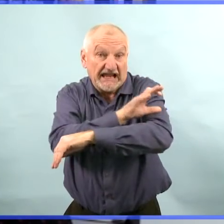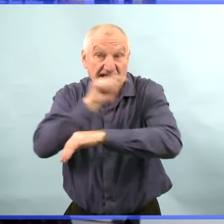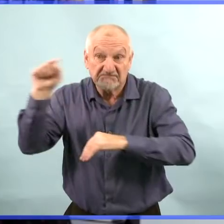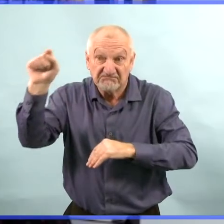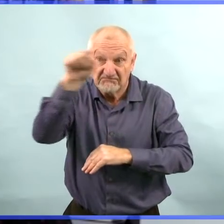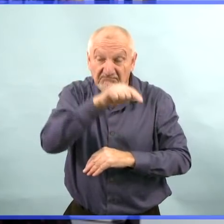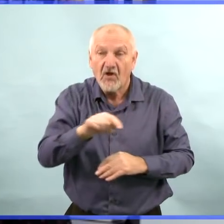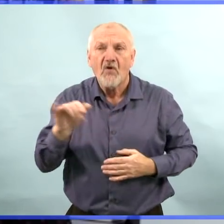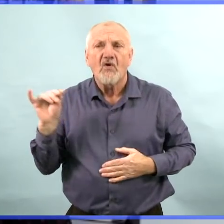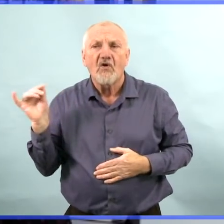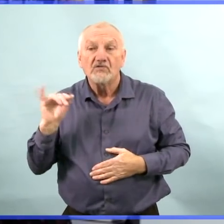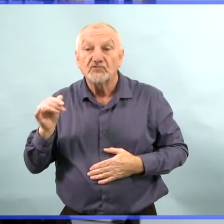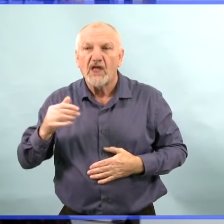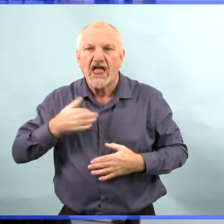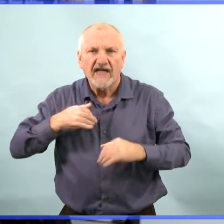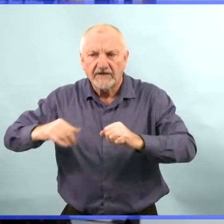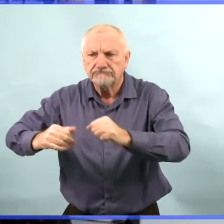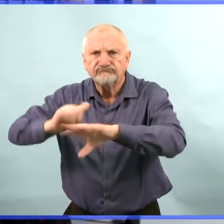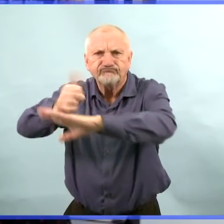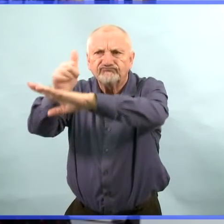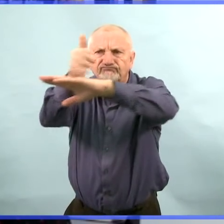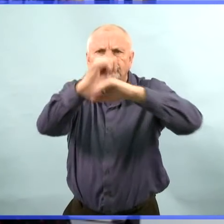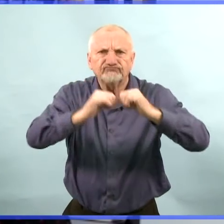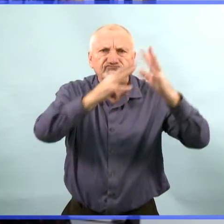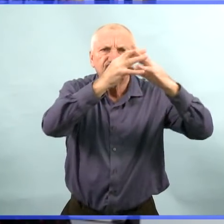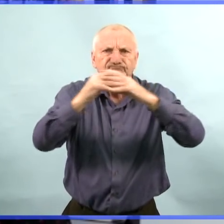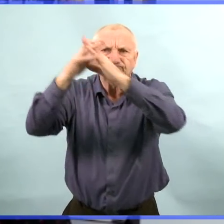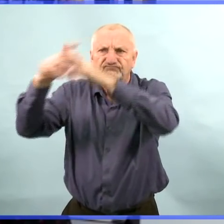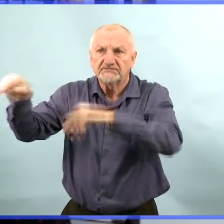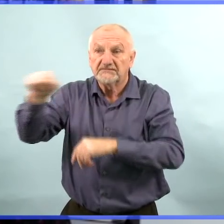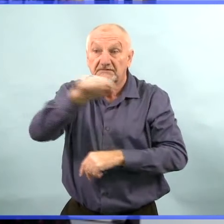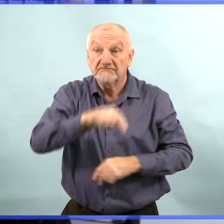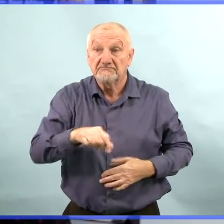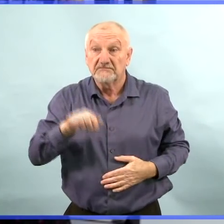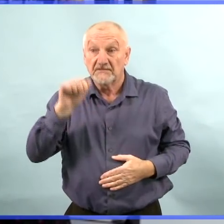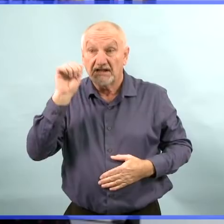the vaccine finder map on our website makes it easy to find a place to go